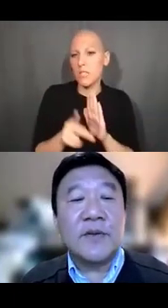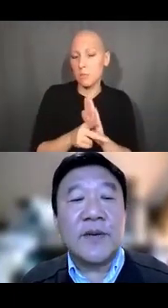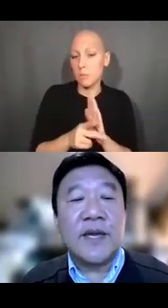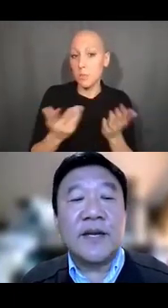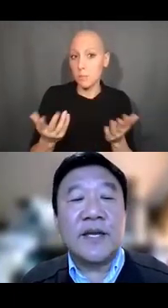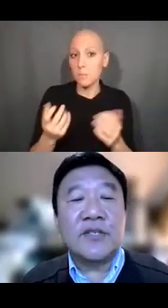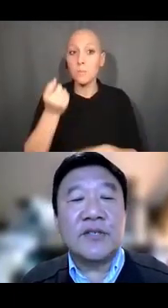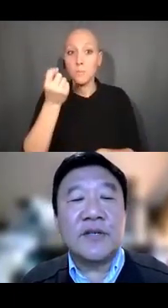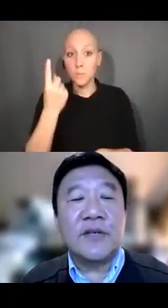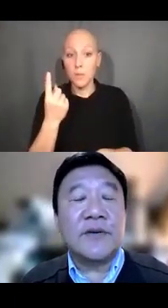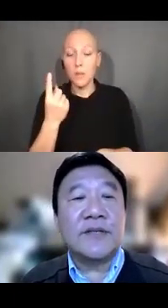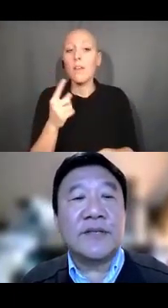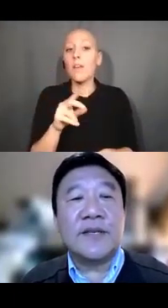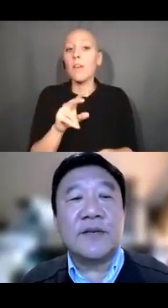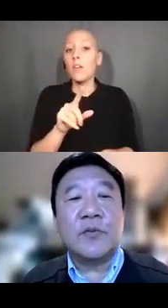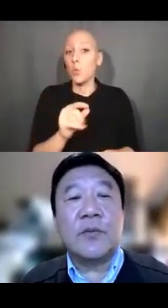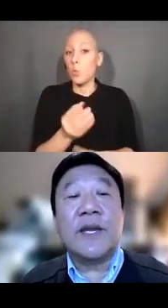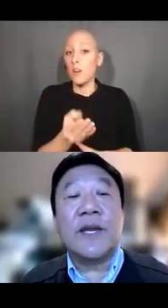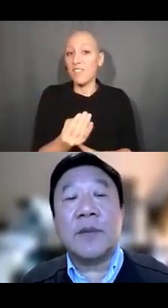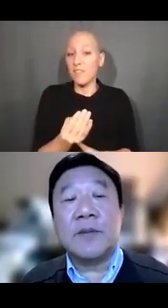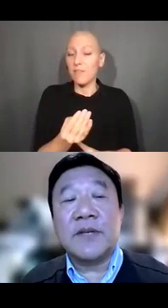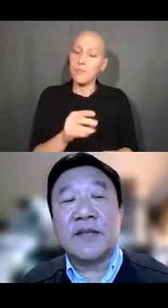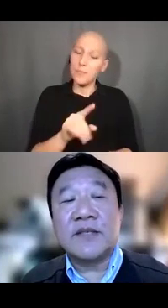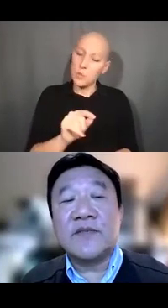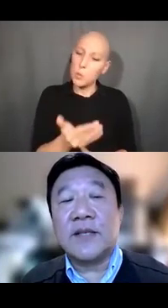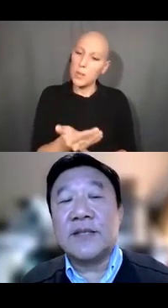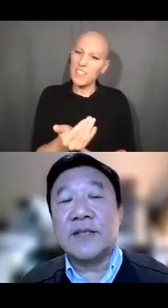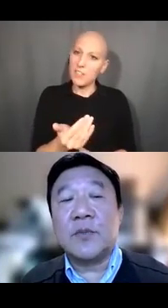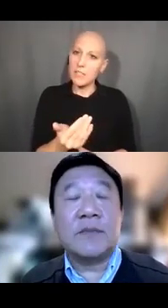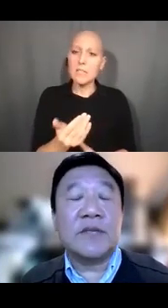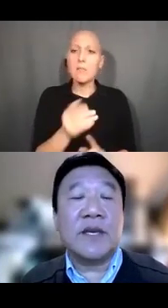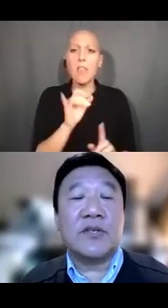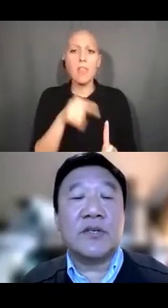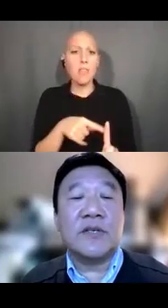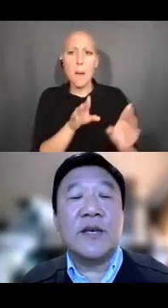so NIH, as I said, we already had a Public Access Policy for publications,